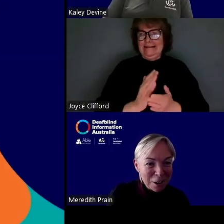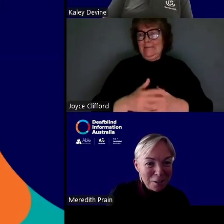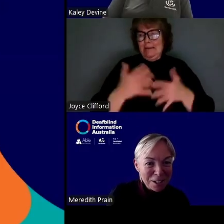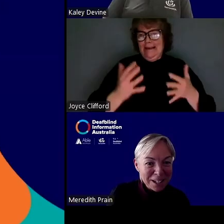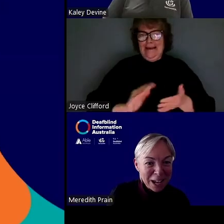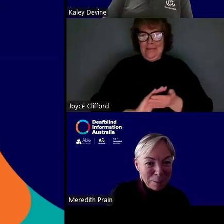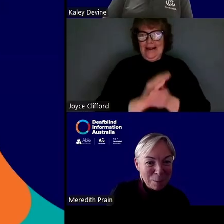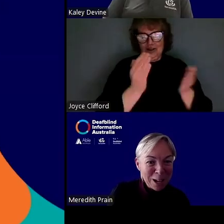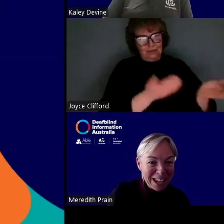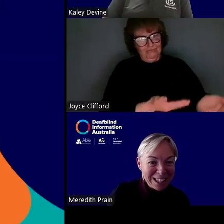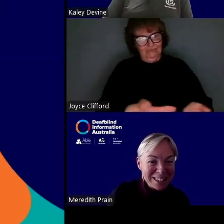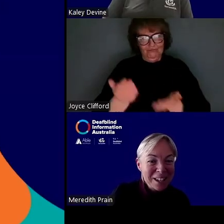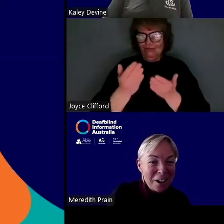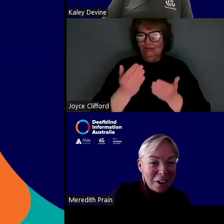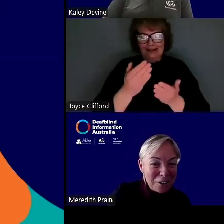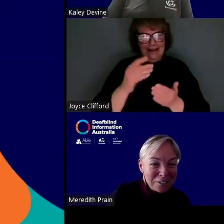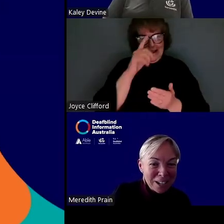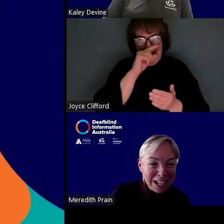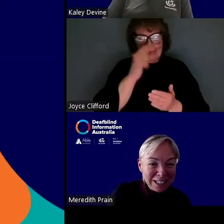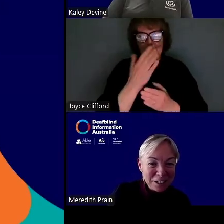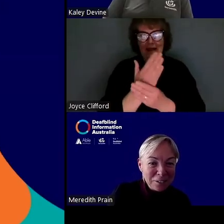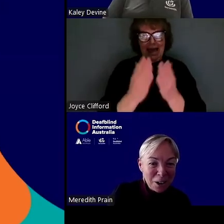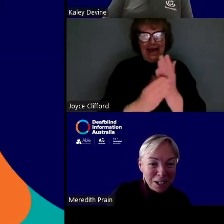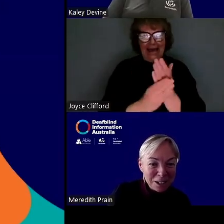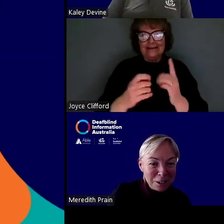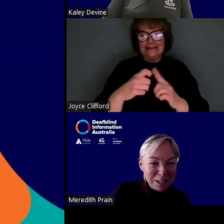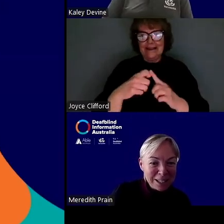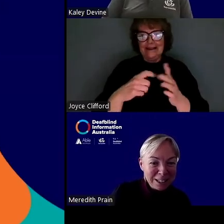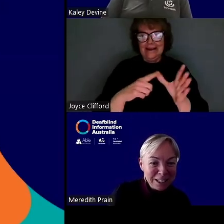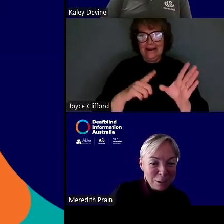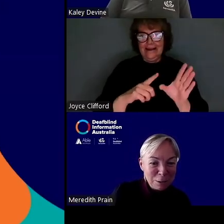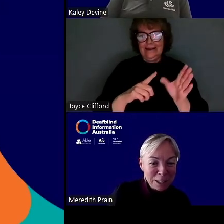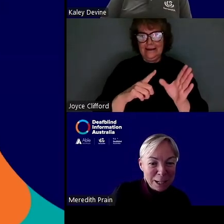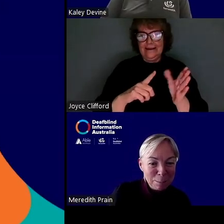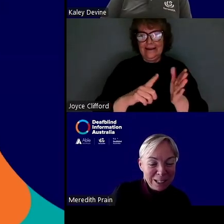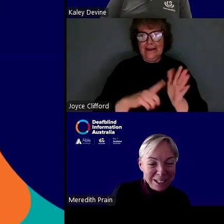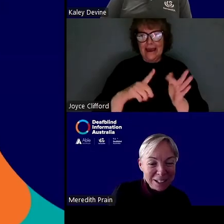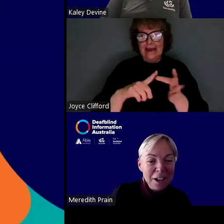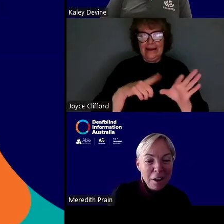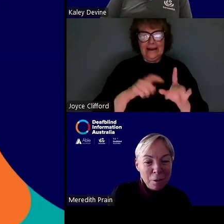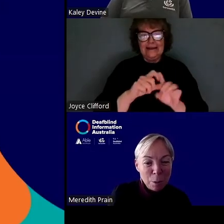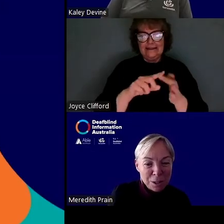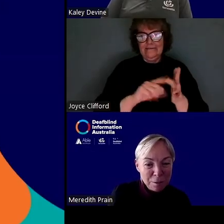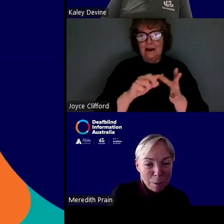over to the capable hands of Kaley Devine who is the clinical team lead for positive